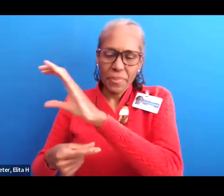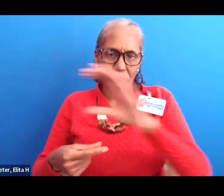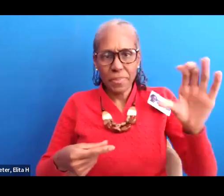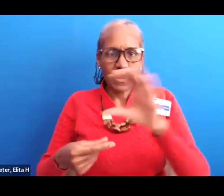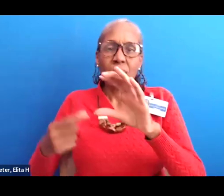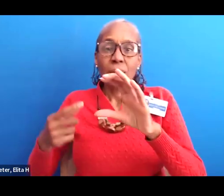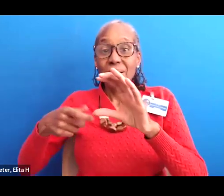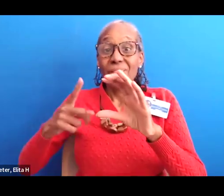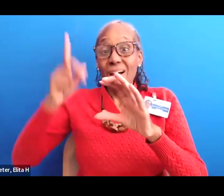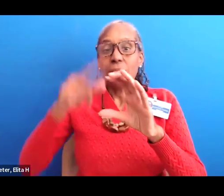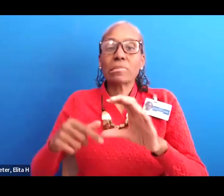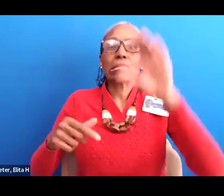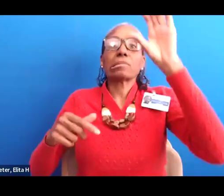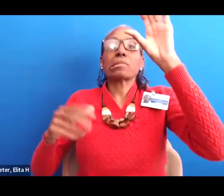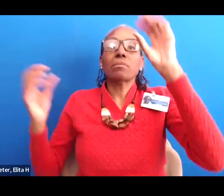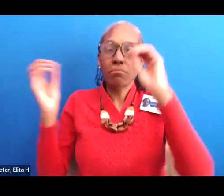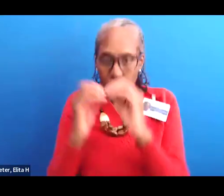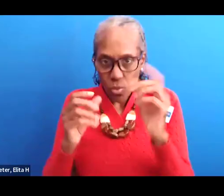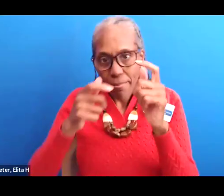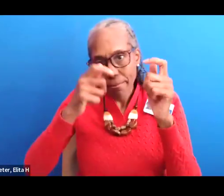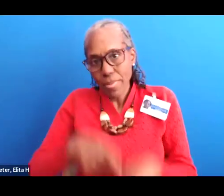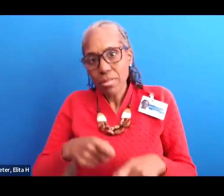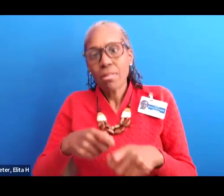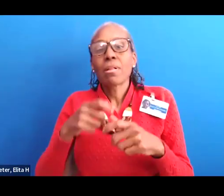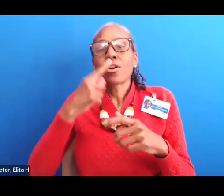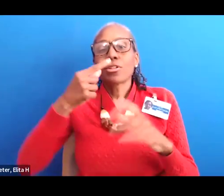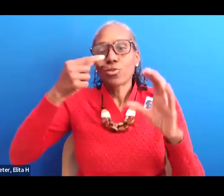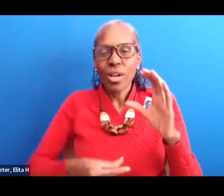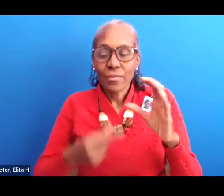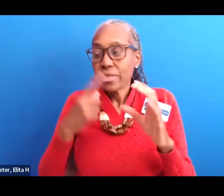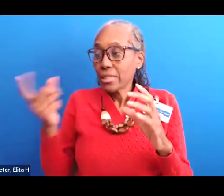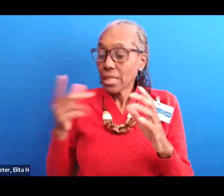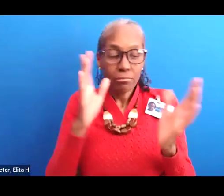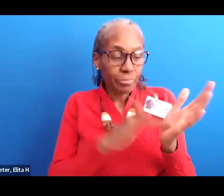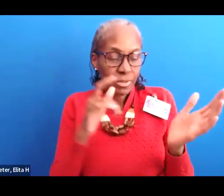sometimes people can take advantage of that, because we're not working so much against gravity.